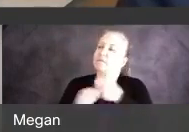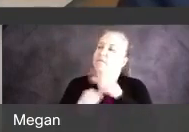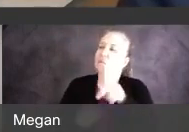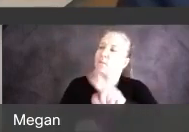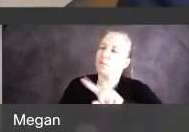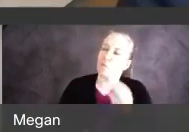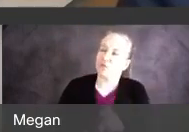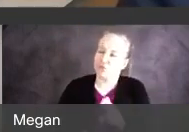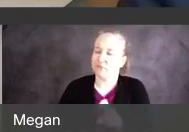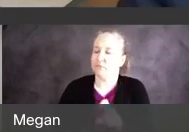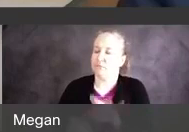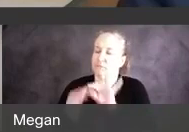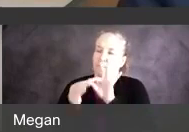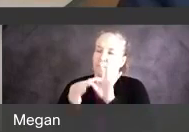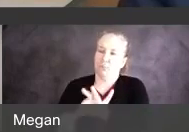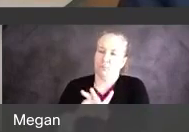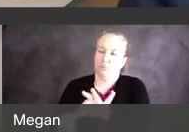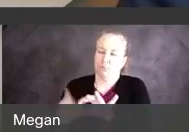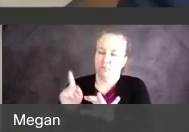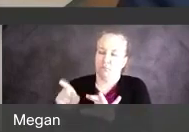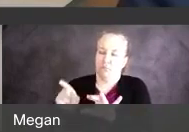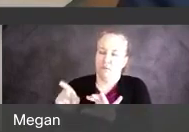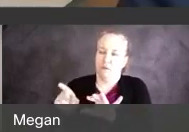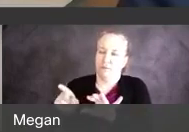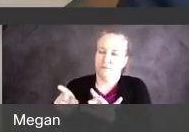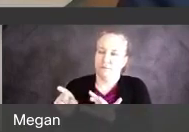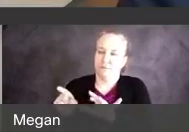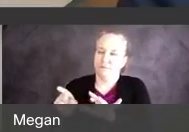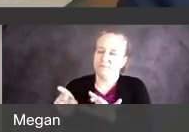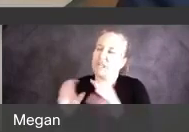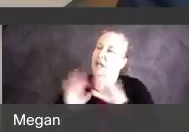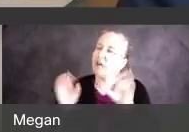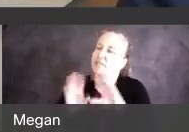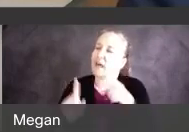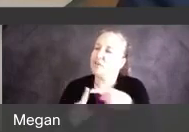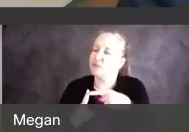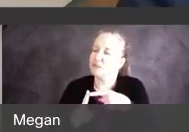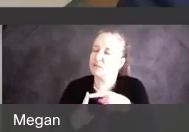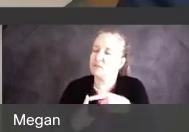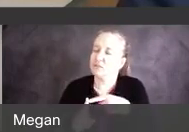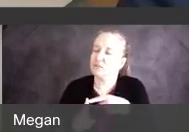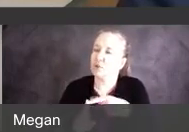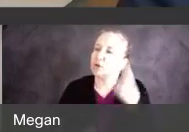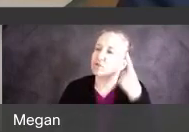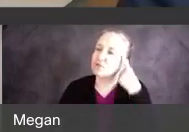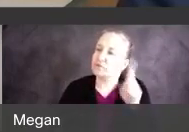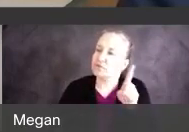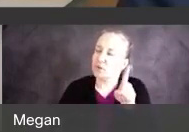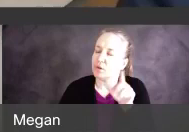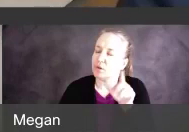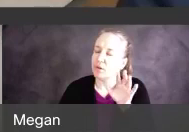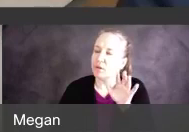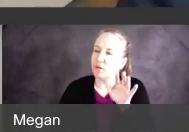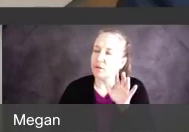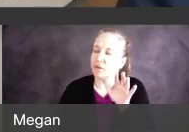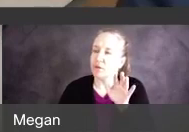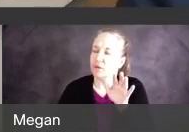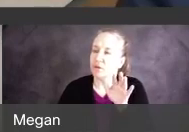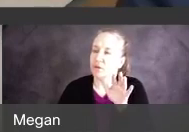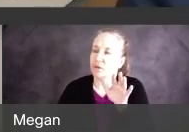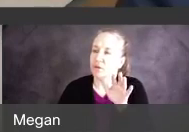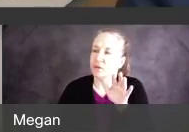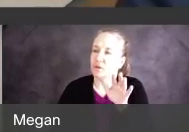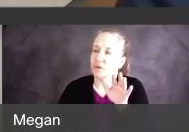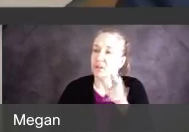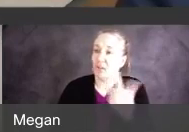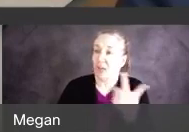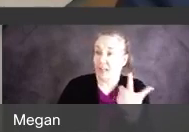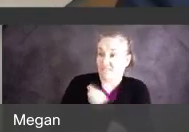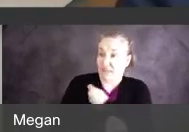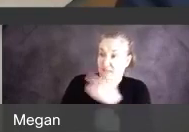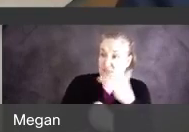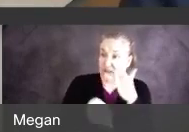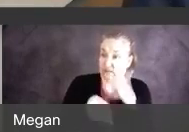in reference to clarification. As far as the vaccine that's available at like the CVS stores,